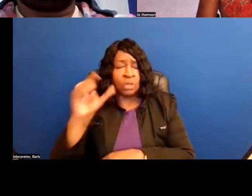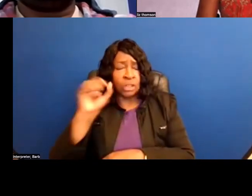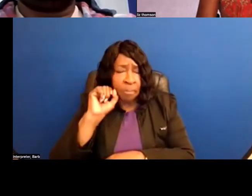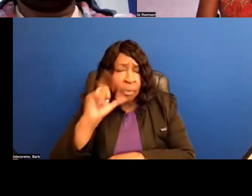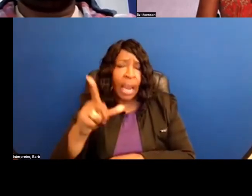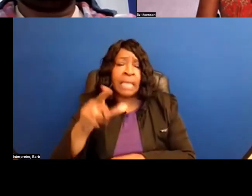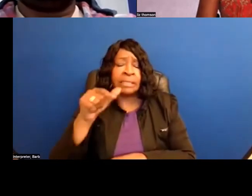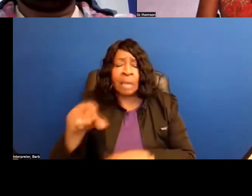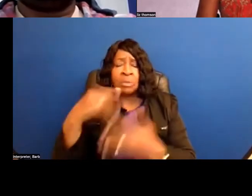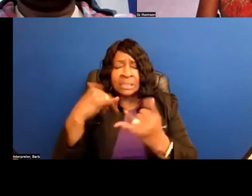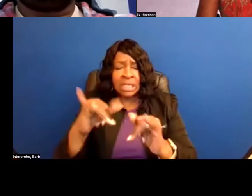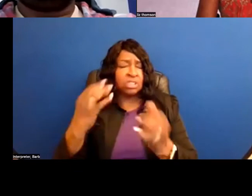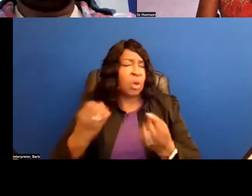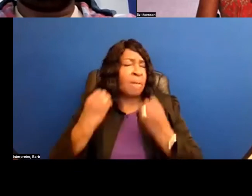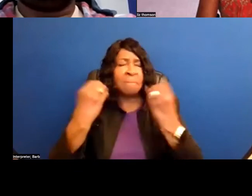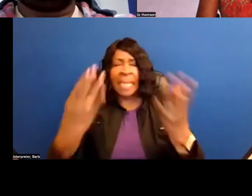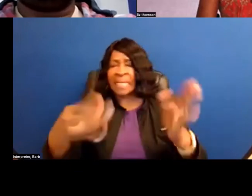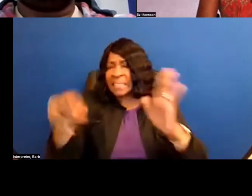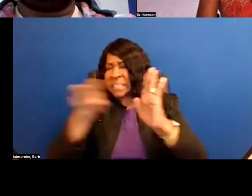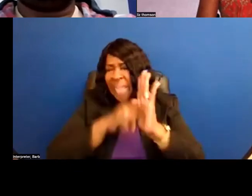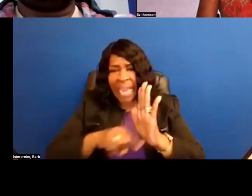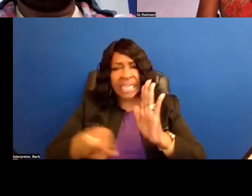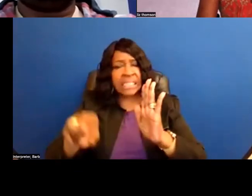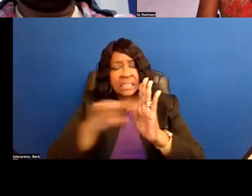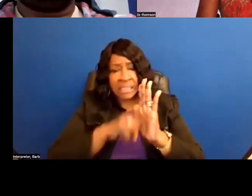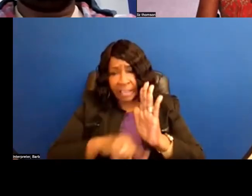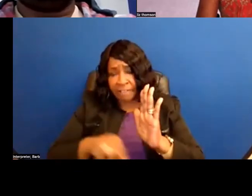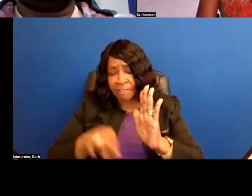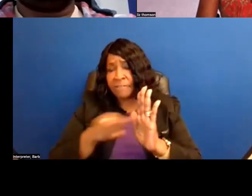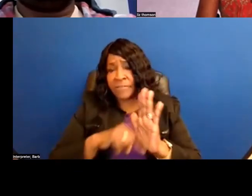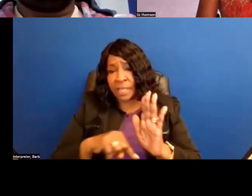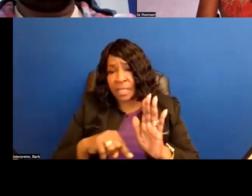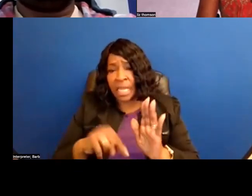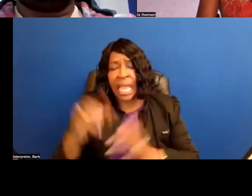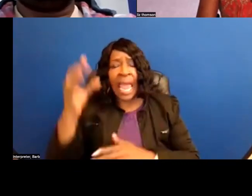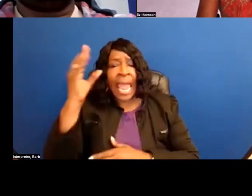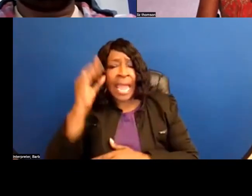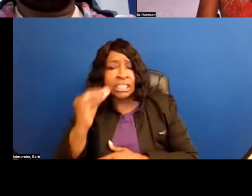so many negative experiences related to accommodations.